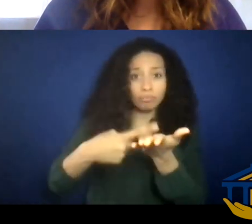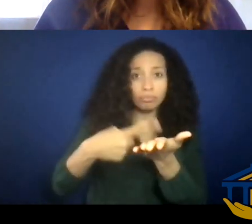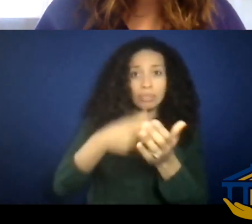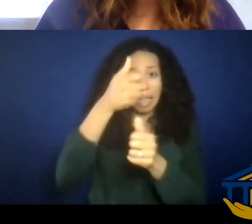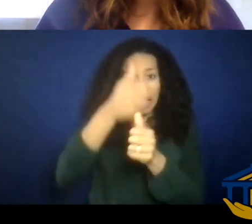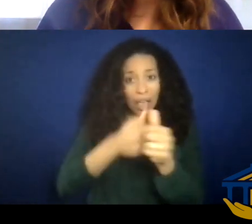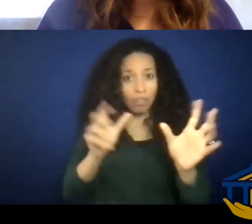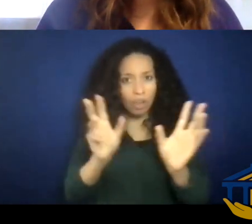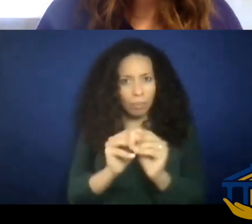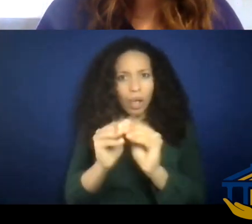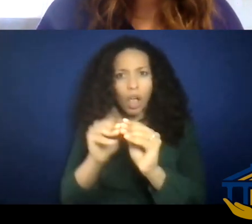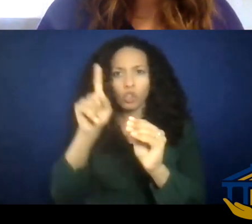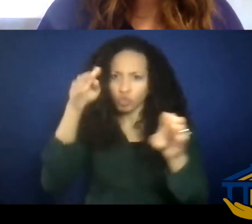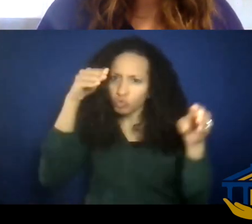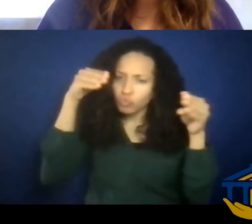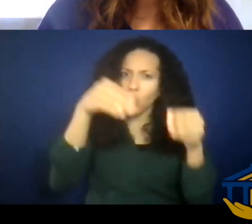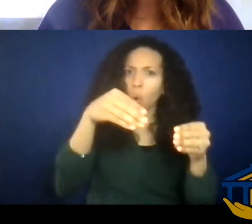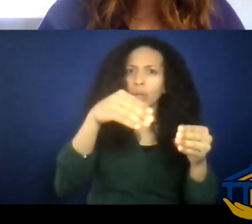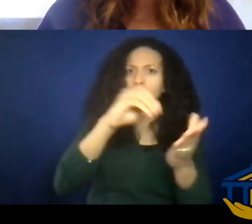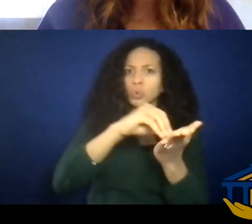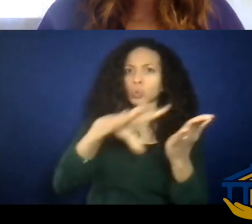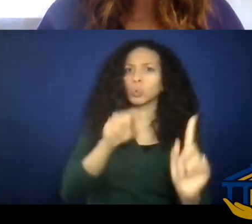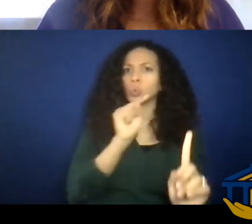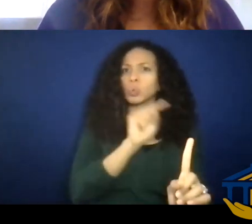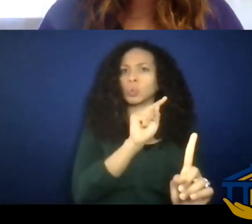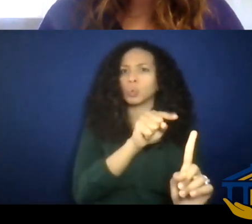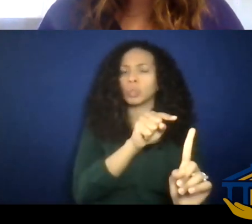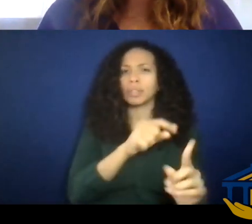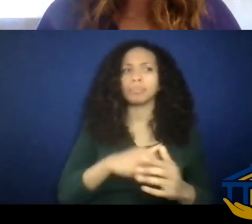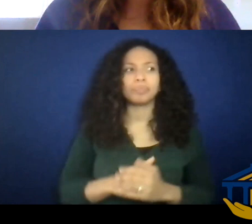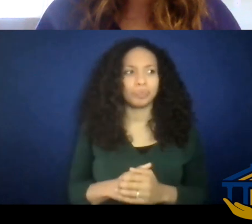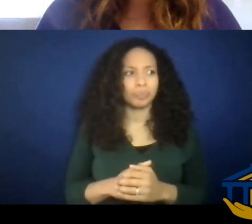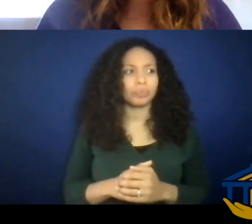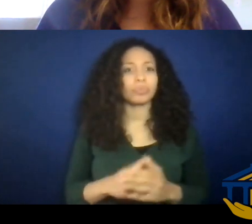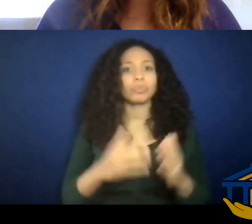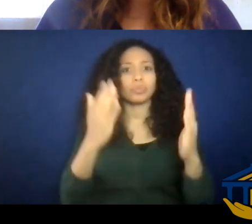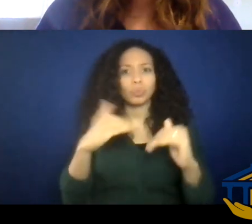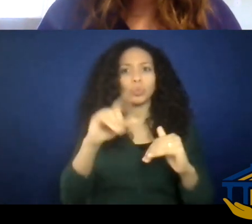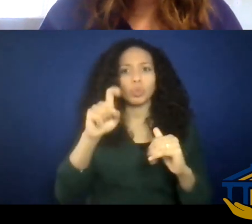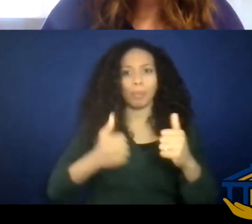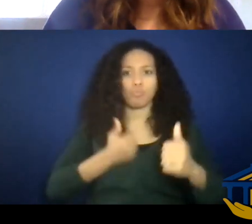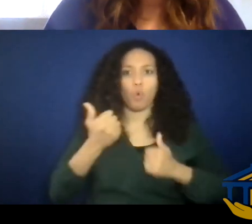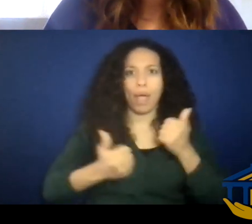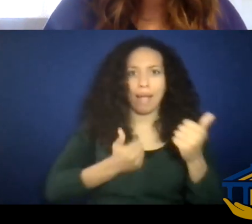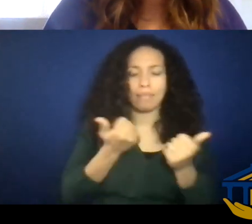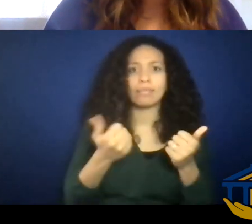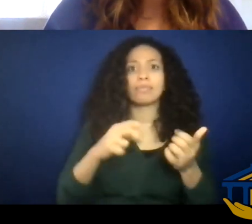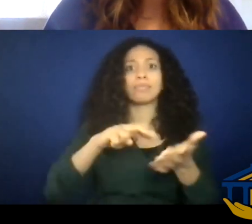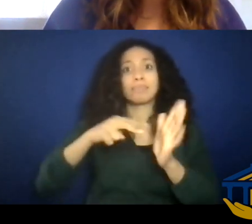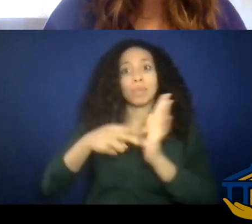It should also be proactive. Districts and intermediate units and private school placements